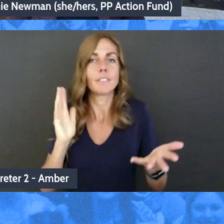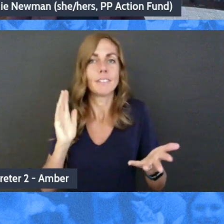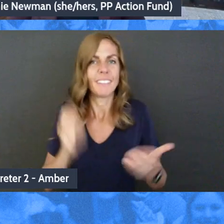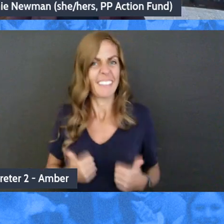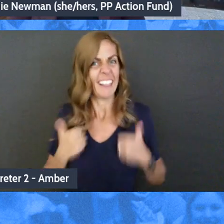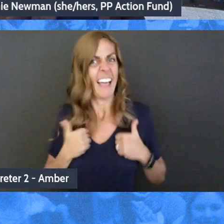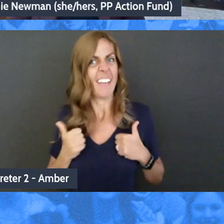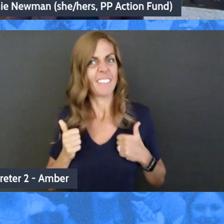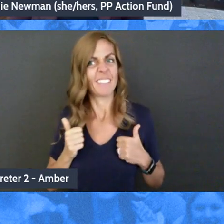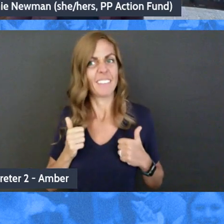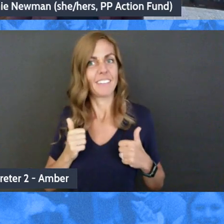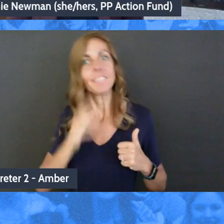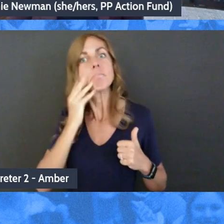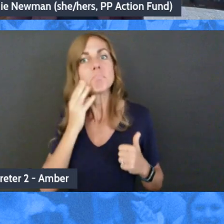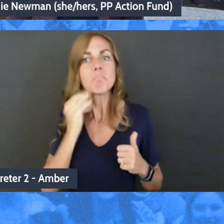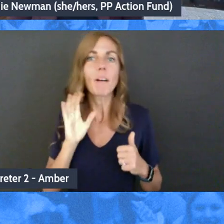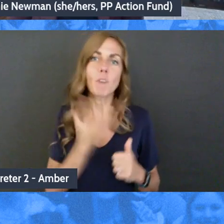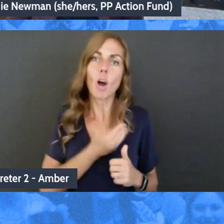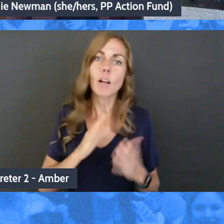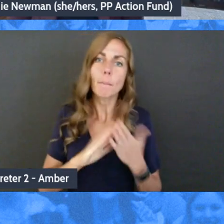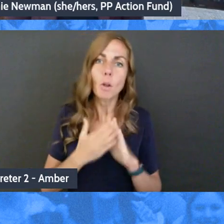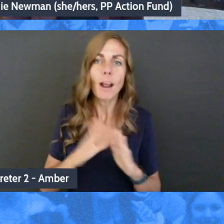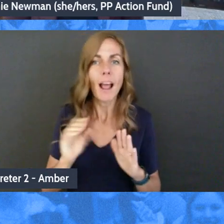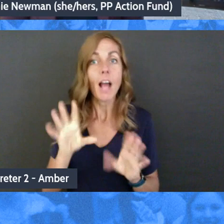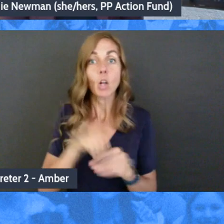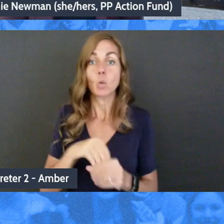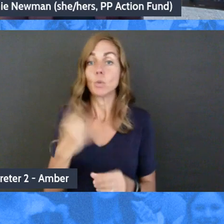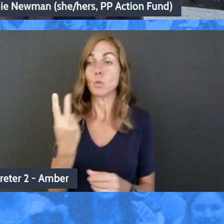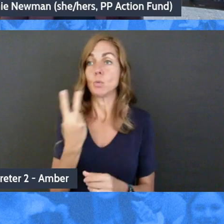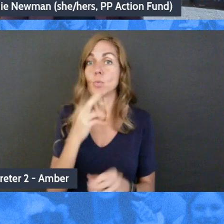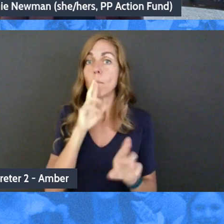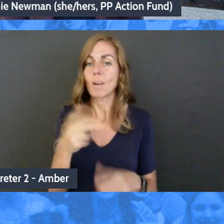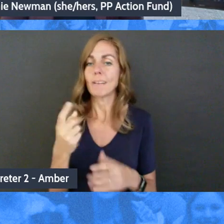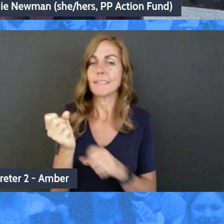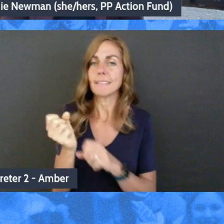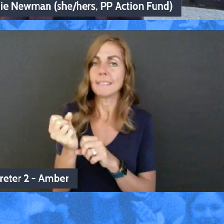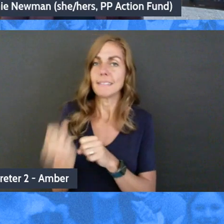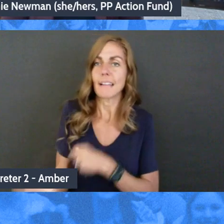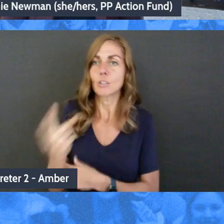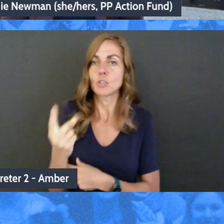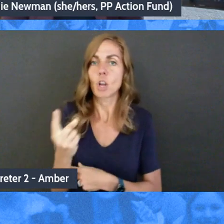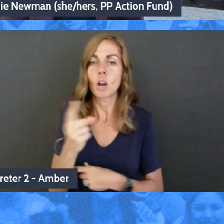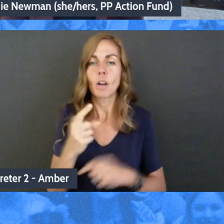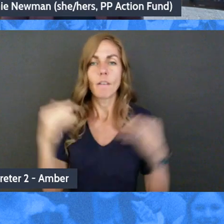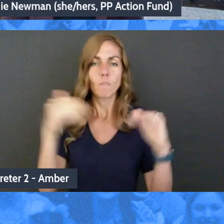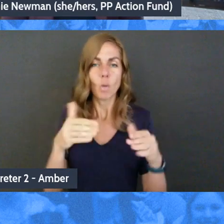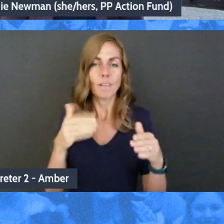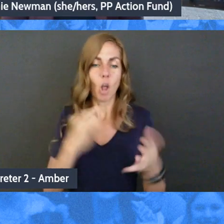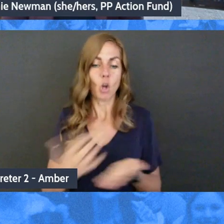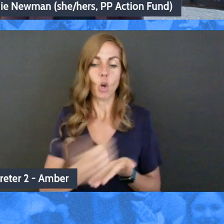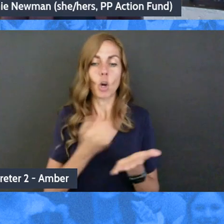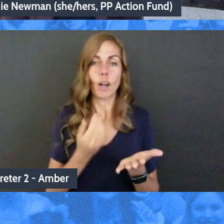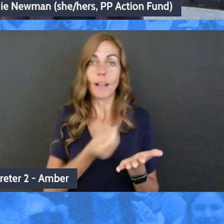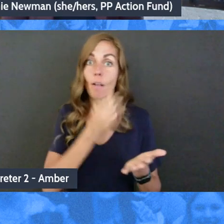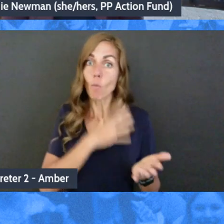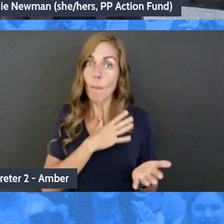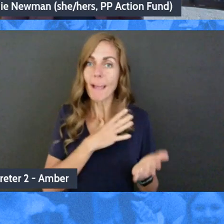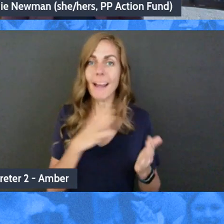including two reports next year, focusing on their earnings and wage gaps of AAPI women and on women and their experiences